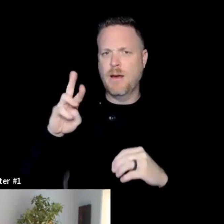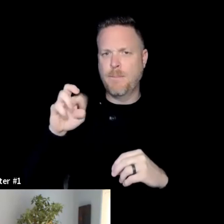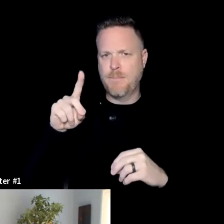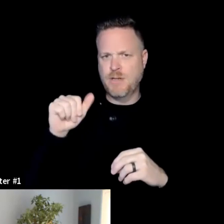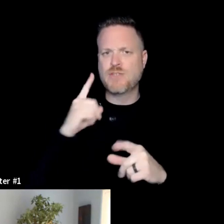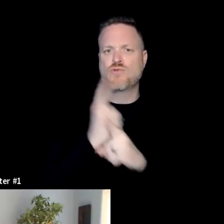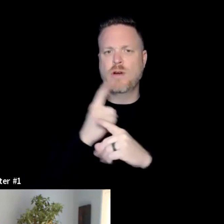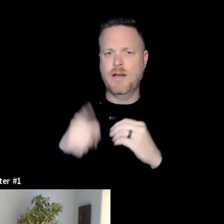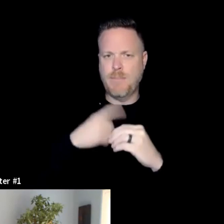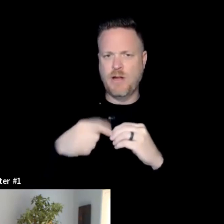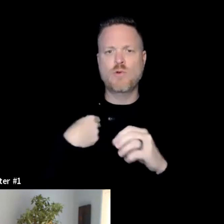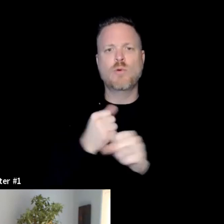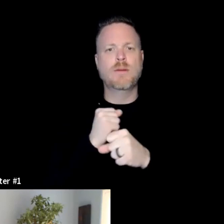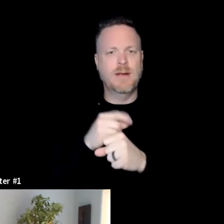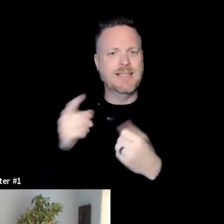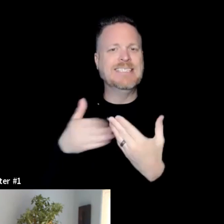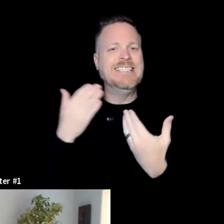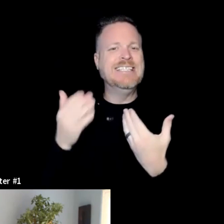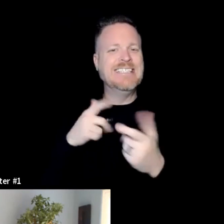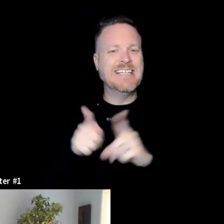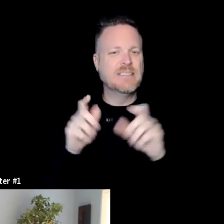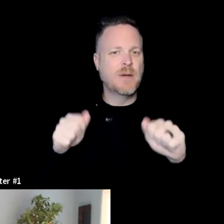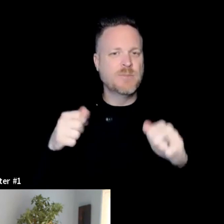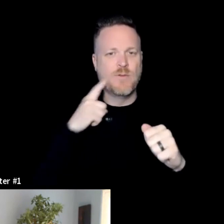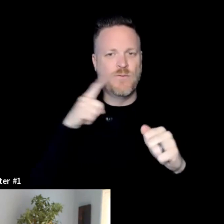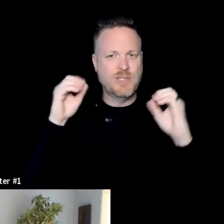we want to make it as easy as possible for the teachers in the classroom.